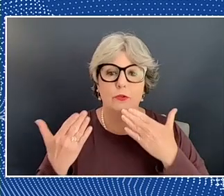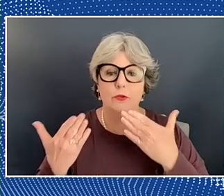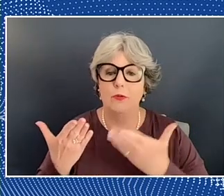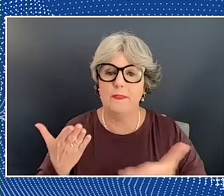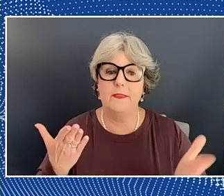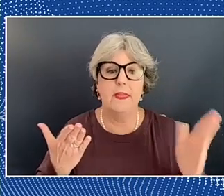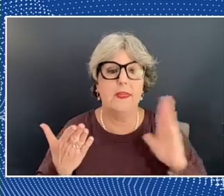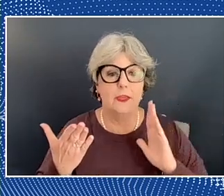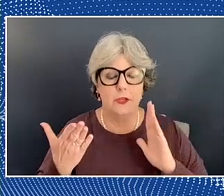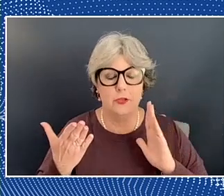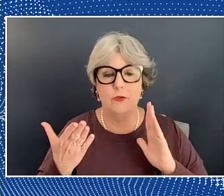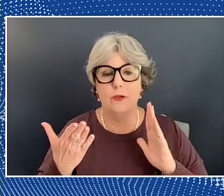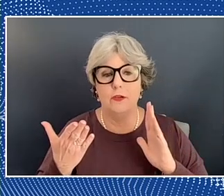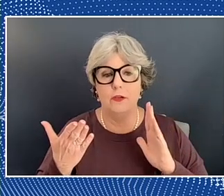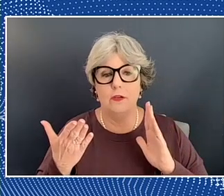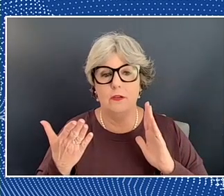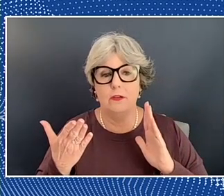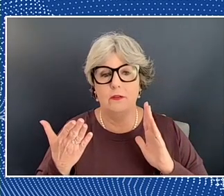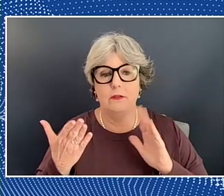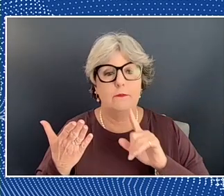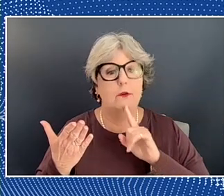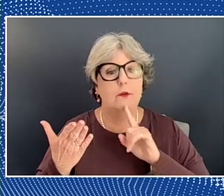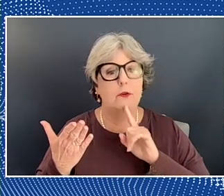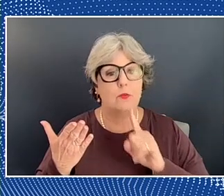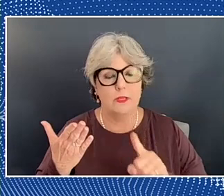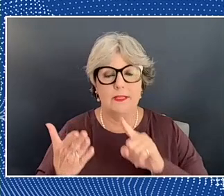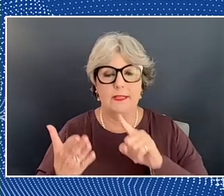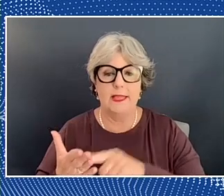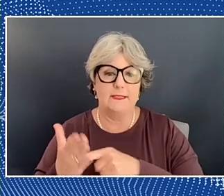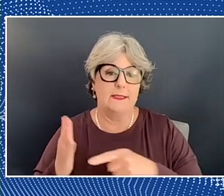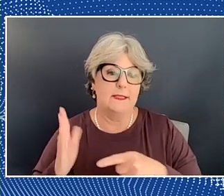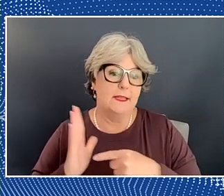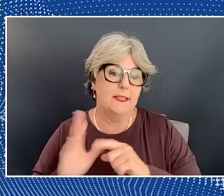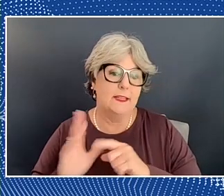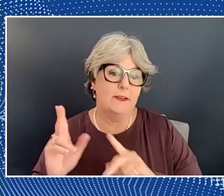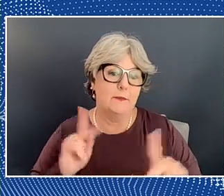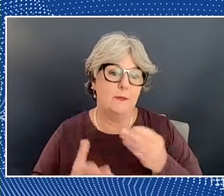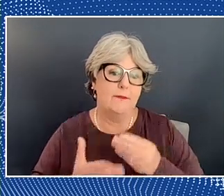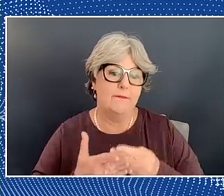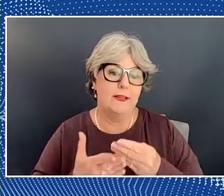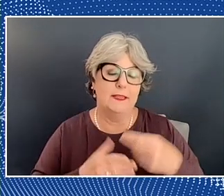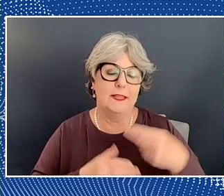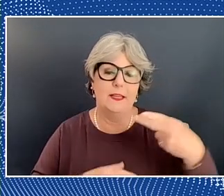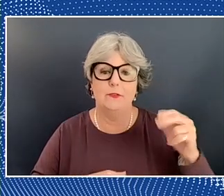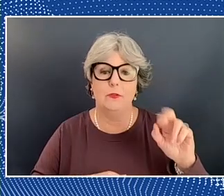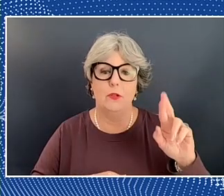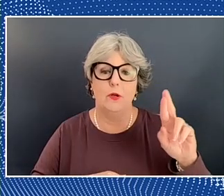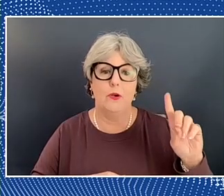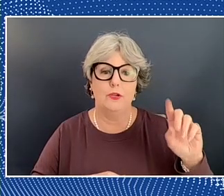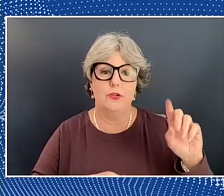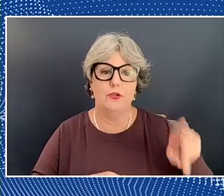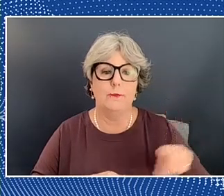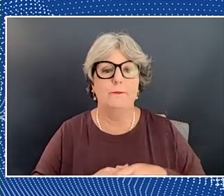for really the canceling of debt for people with financial hardship. I think that's a move in the right